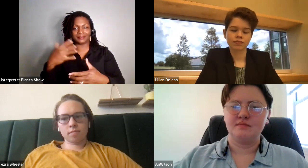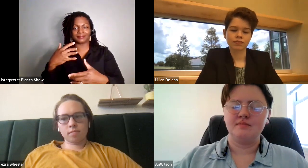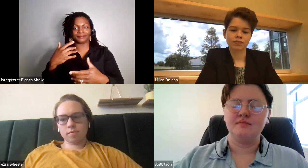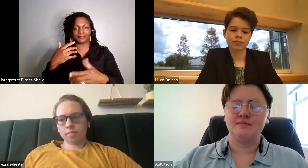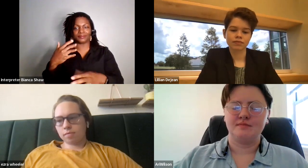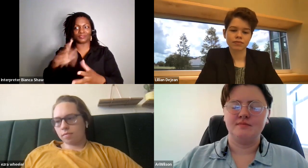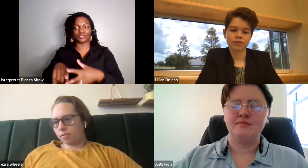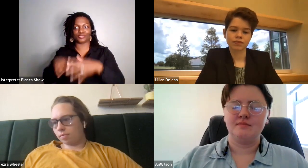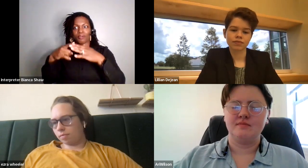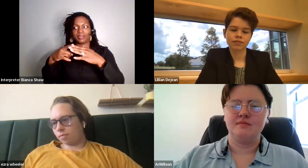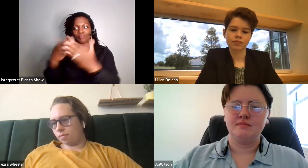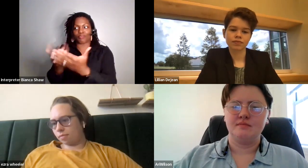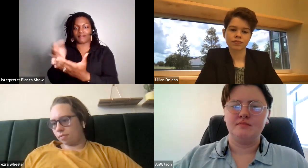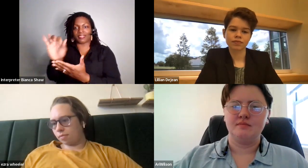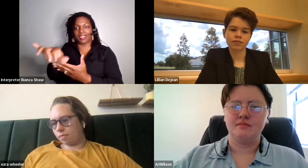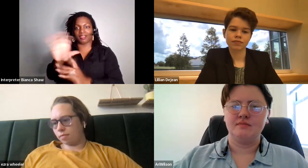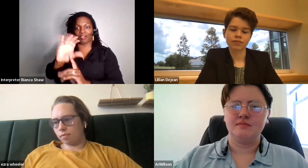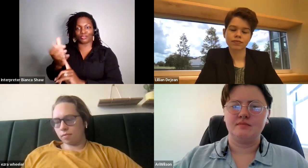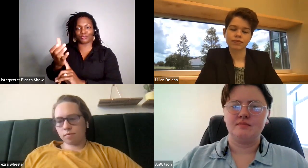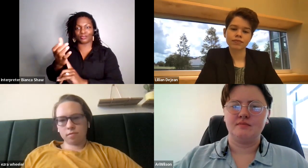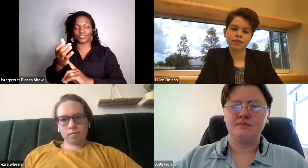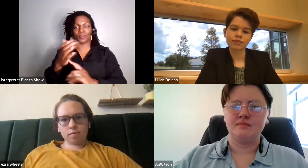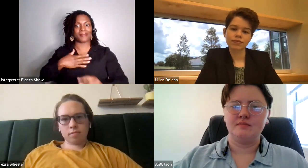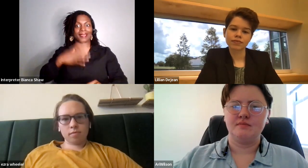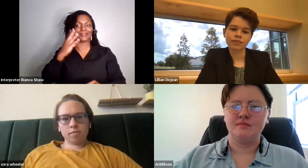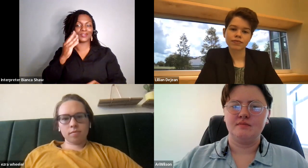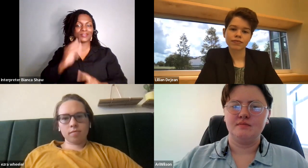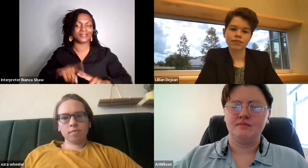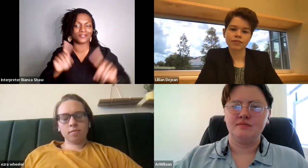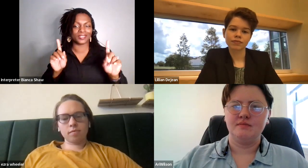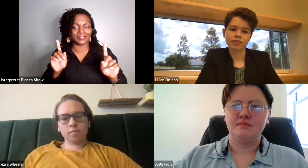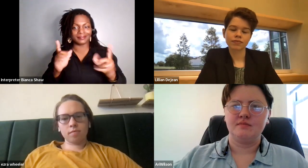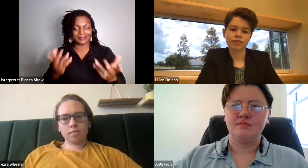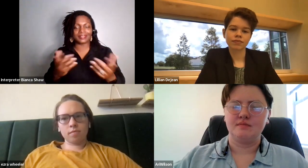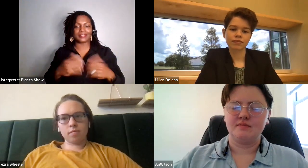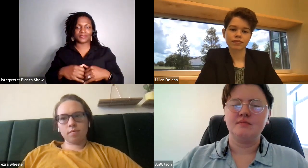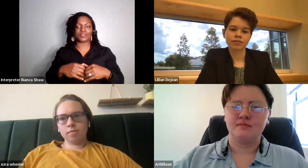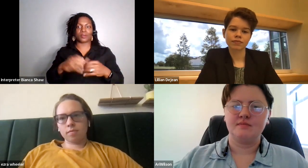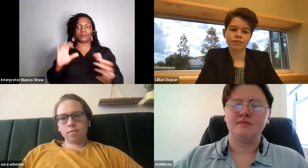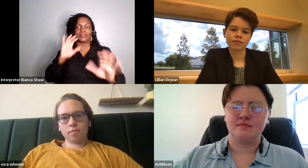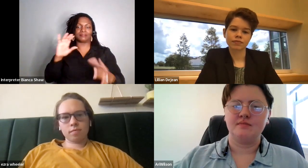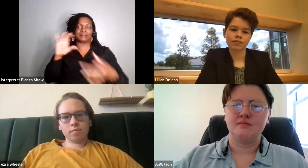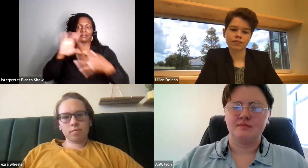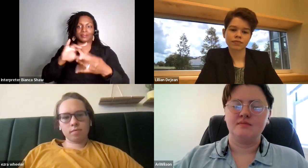So I could speak from a different experience from that, and then associating into the black community was much different for me.